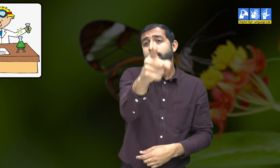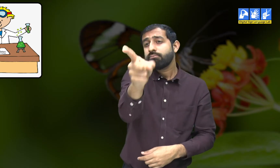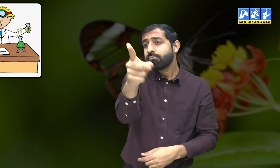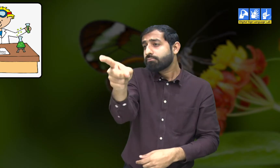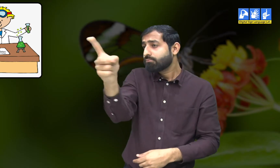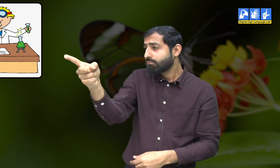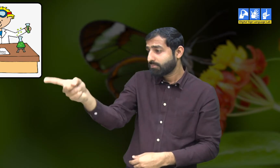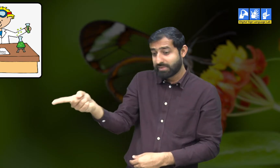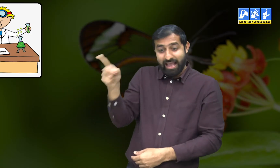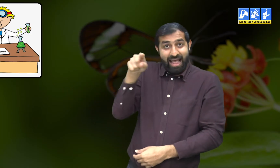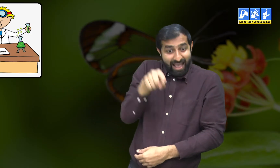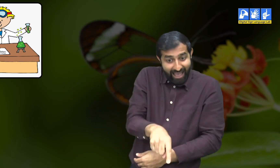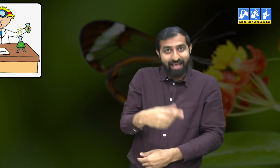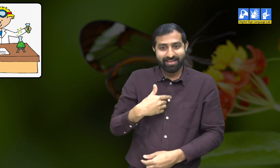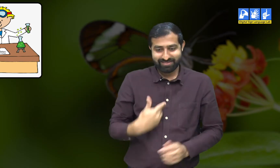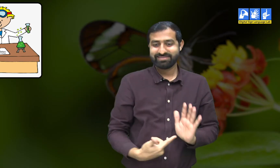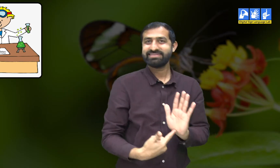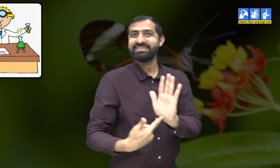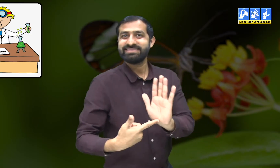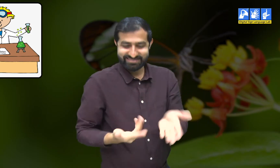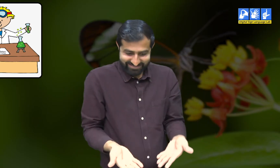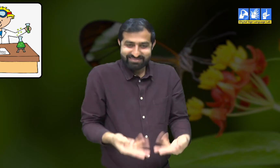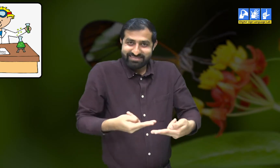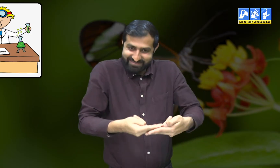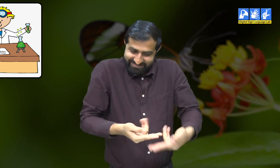And when they came to Richard, he showed them slides of frog tissues.